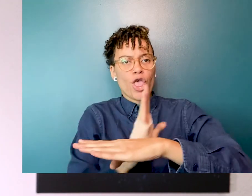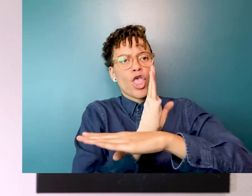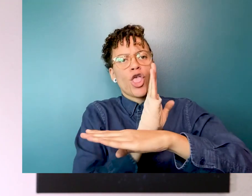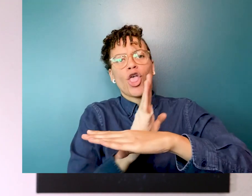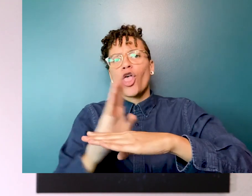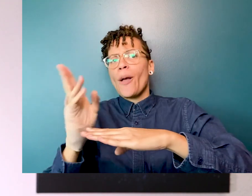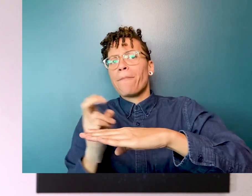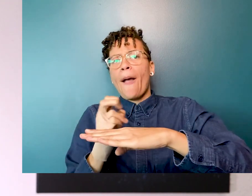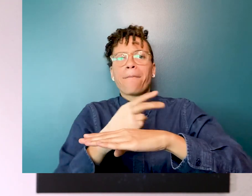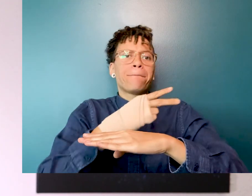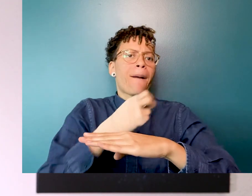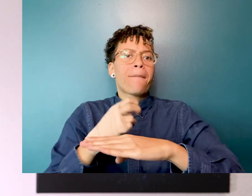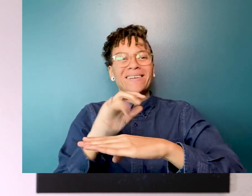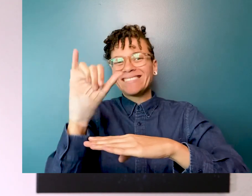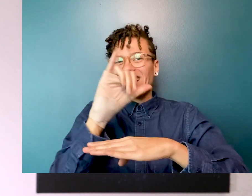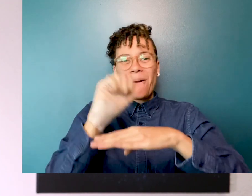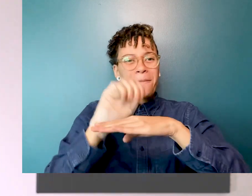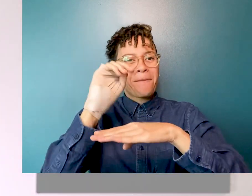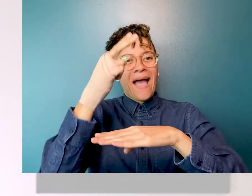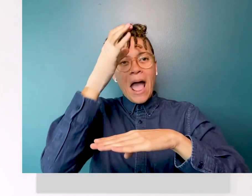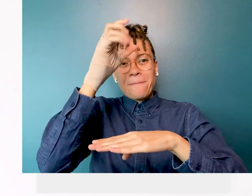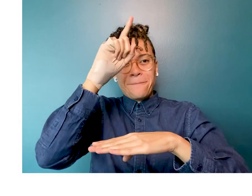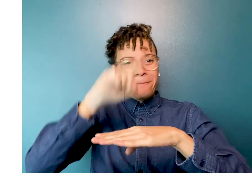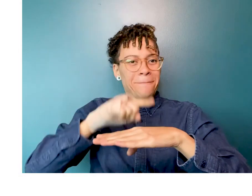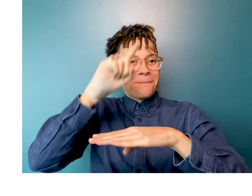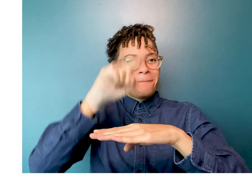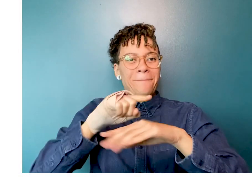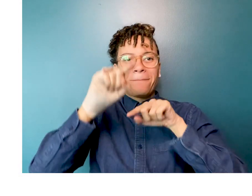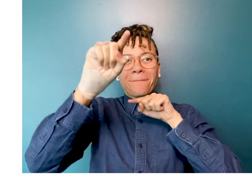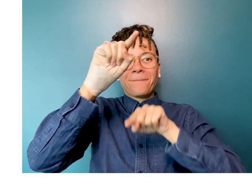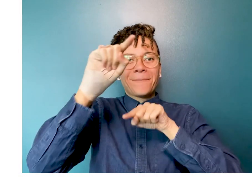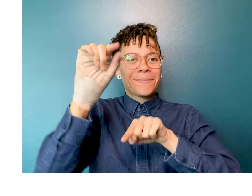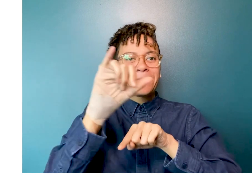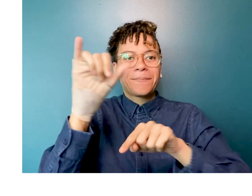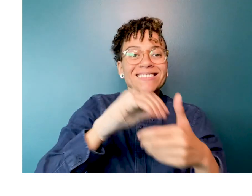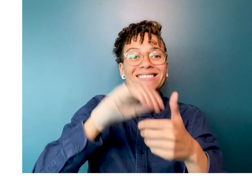So the degree of the IC does the same thing except it imports fourth house significations